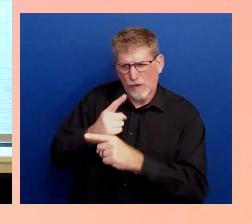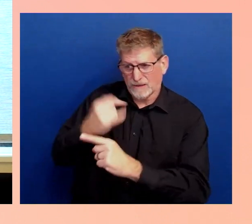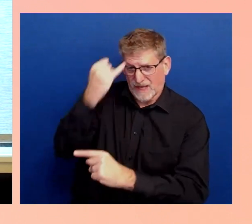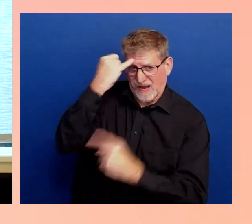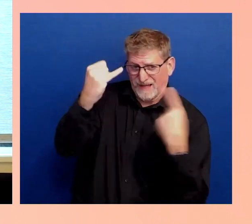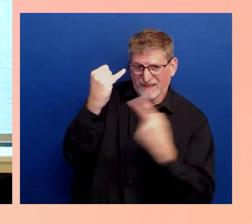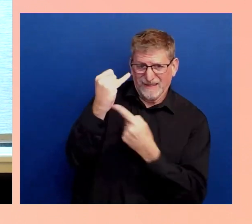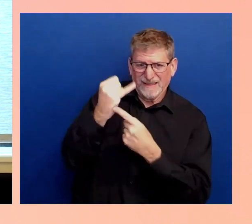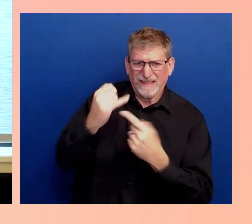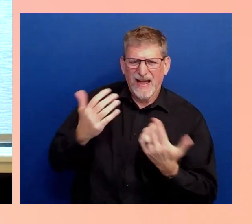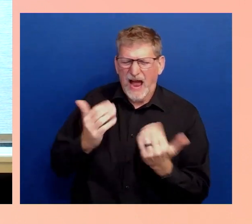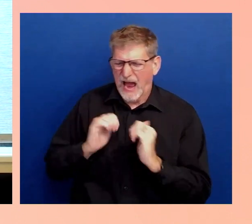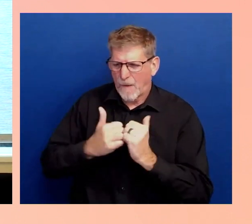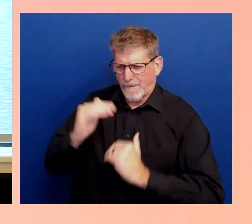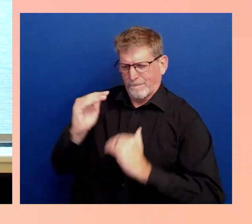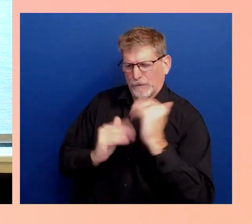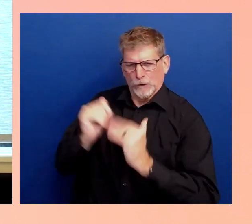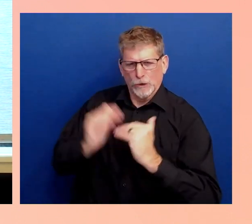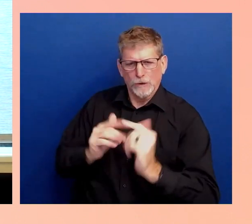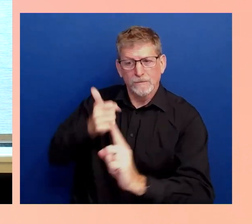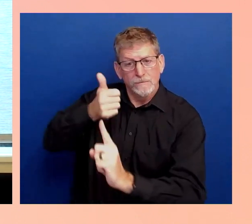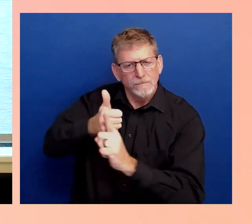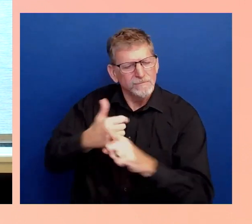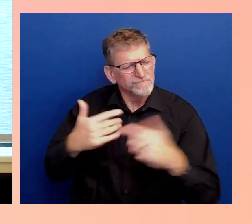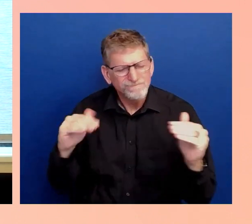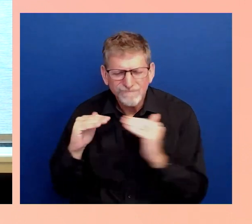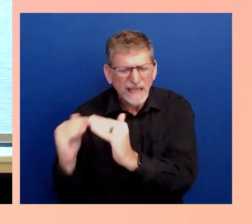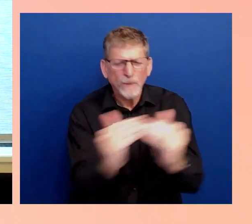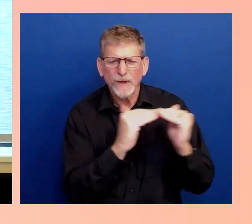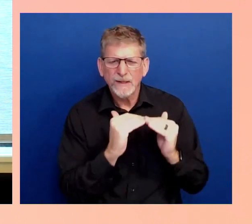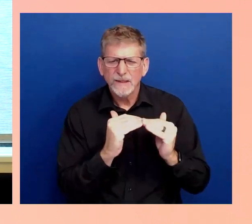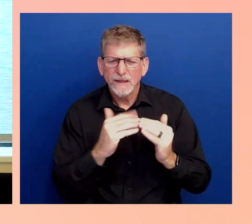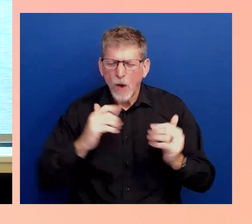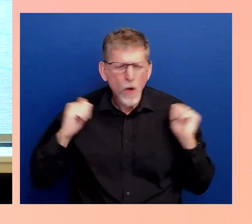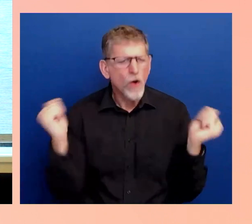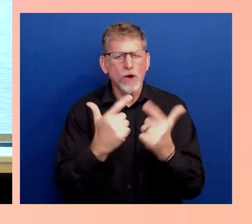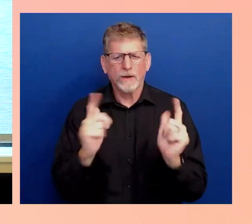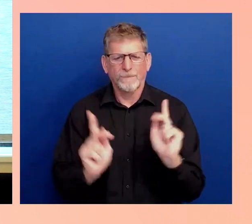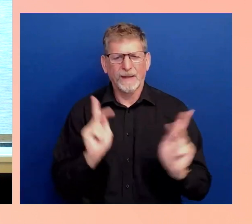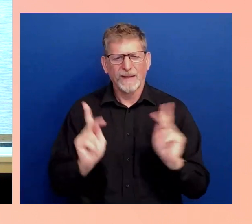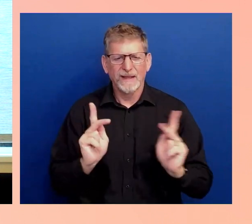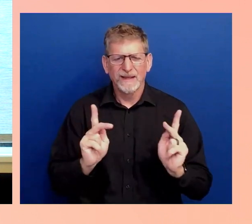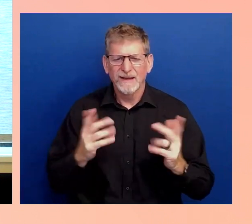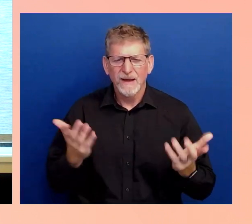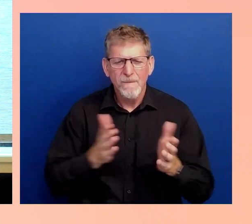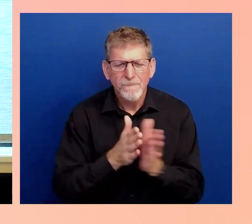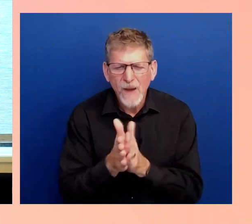all people and with that motivation to create that better context for no matter what